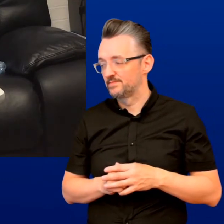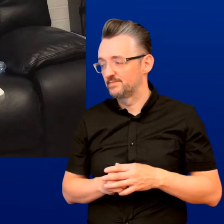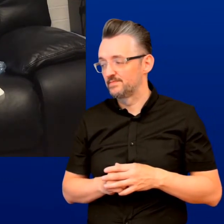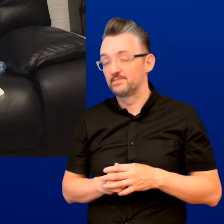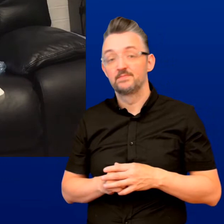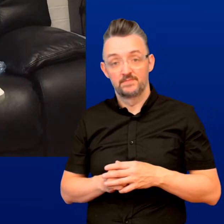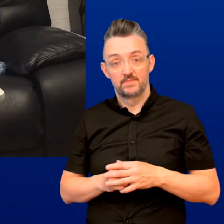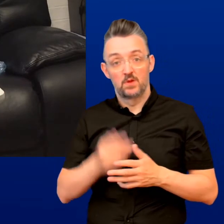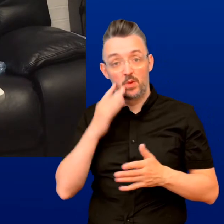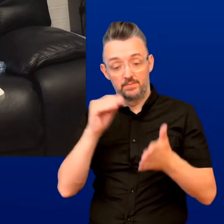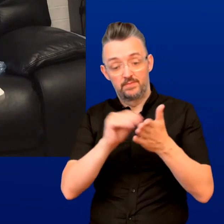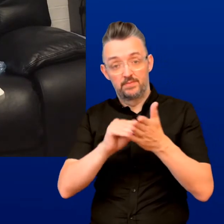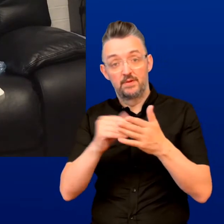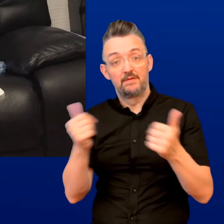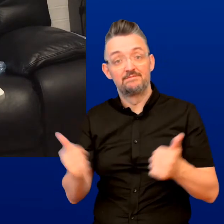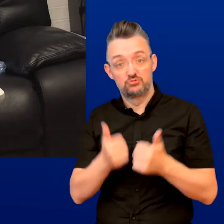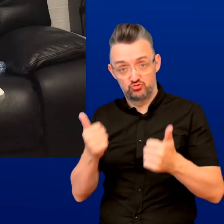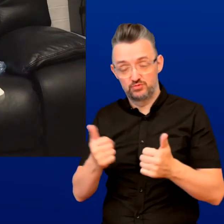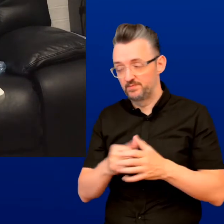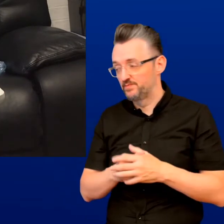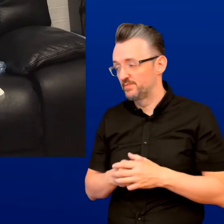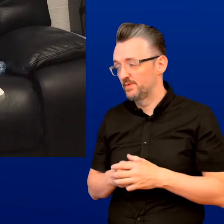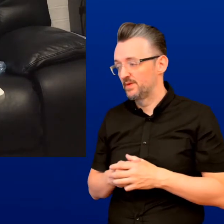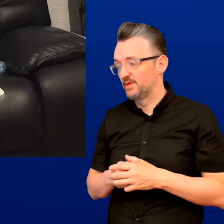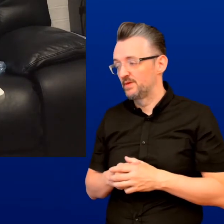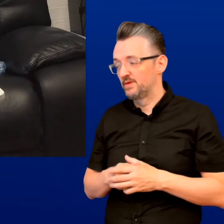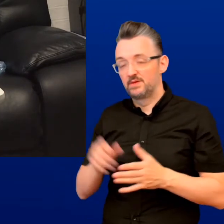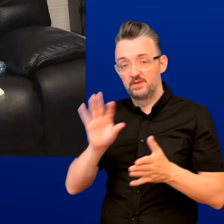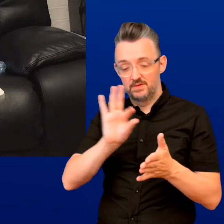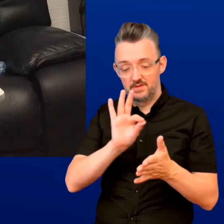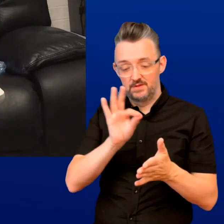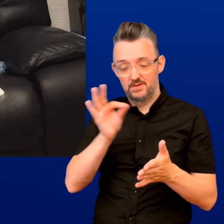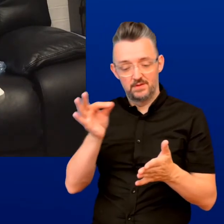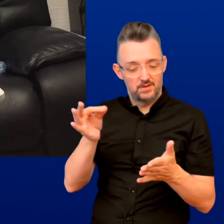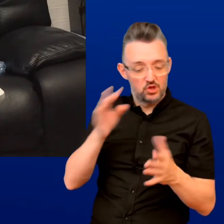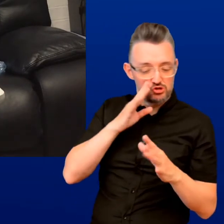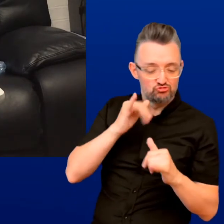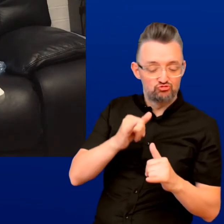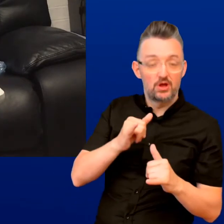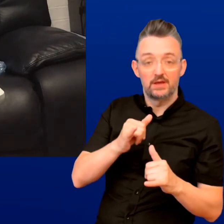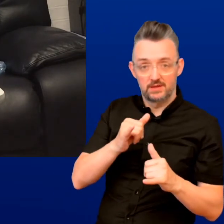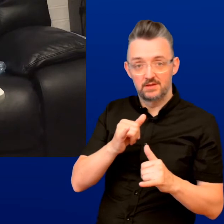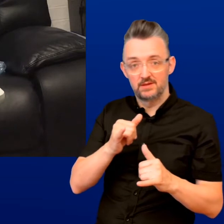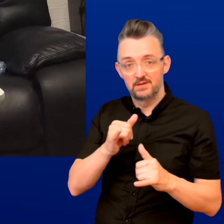Then you can always check by lifting the stencil